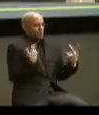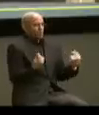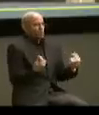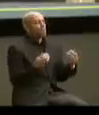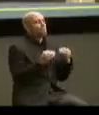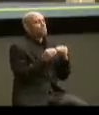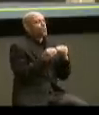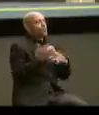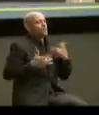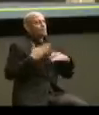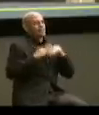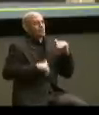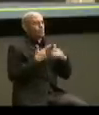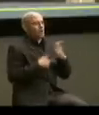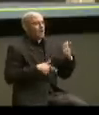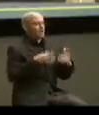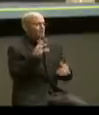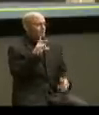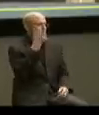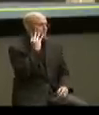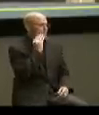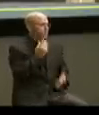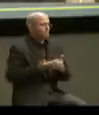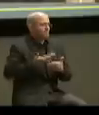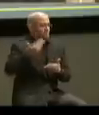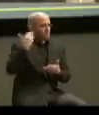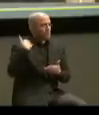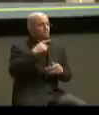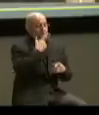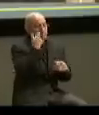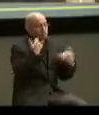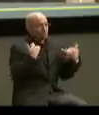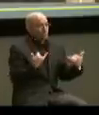THAN WHAT I DID BEFORE, BECAUSE WE ARE TRULY IN A POSITION TO